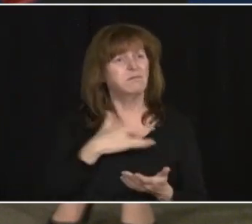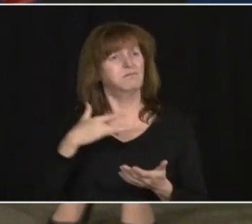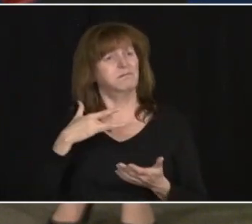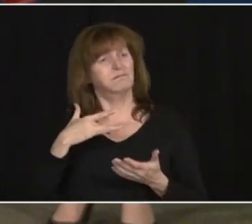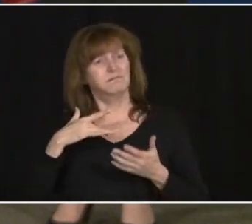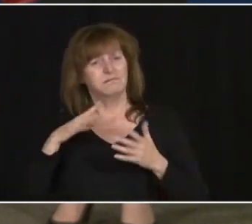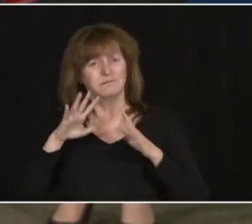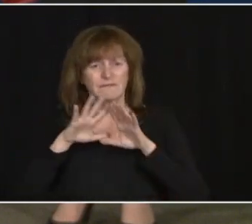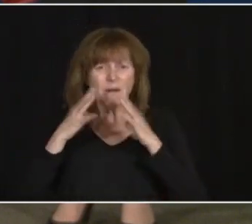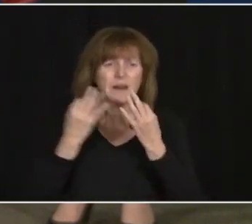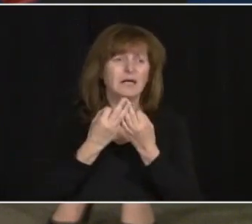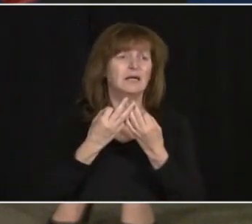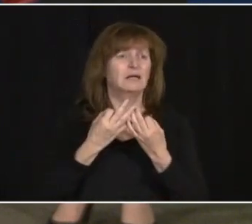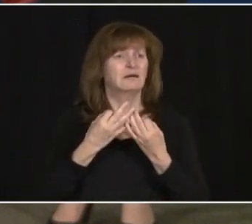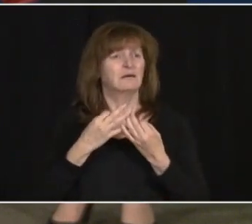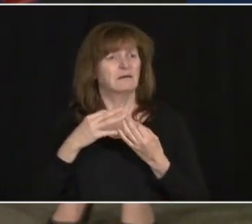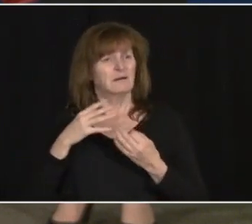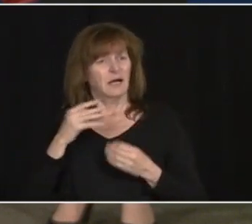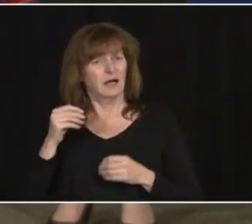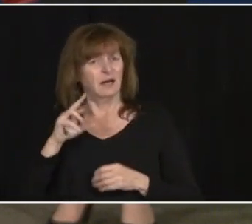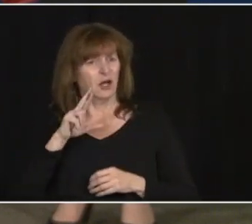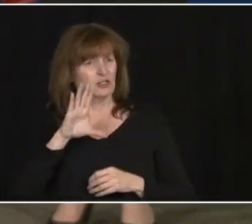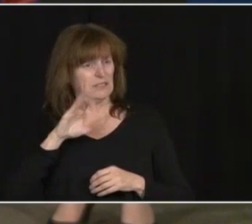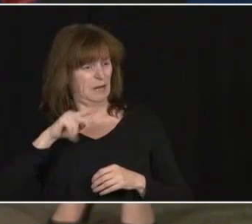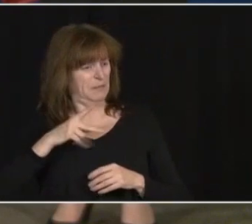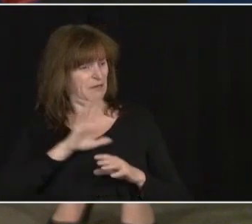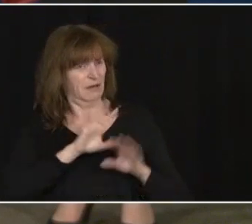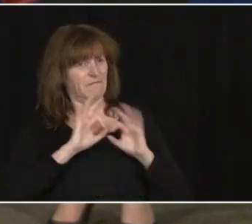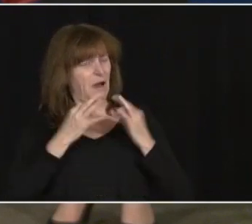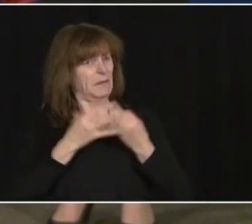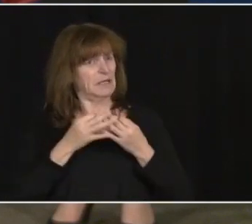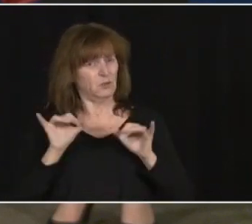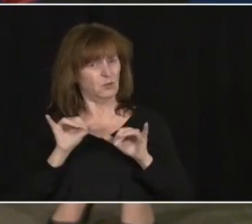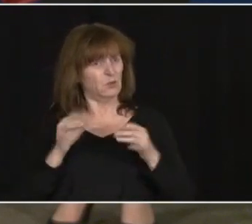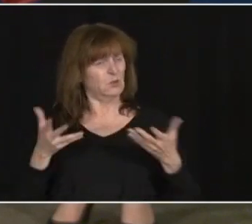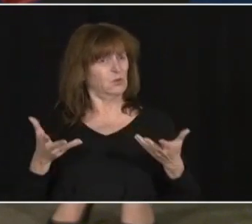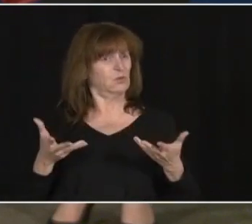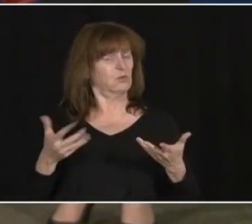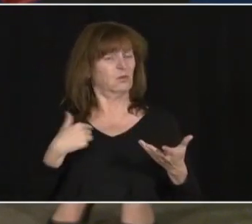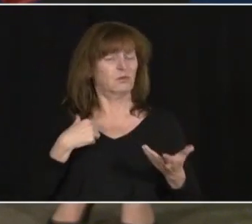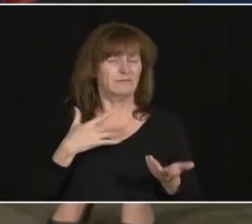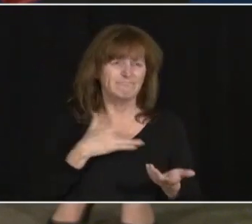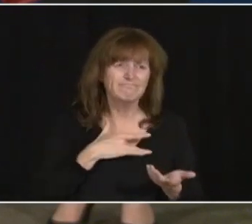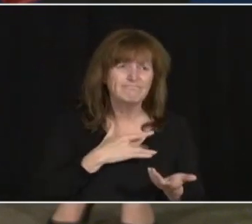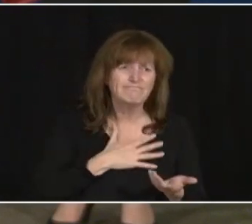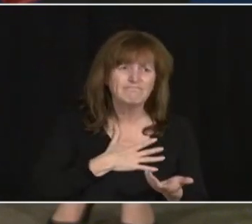We stand with Nova Scotia in this time of grief.